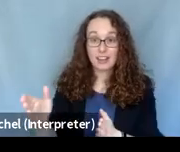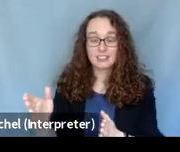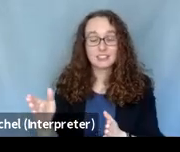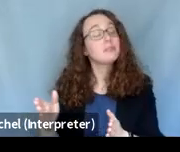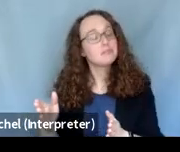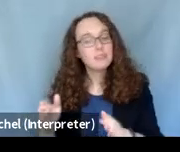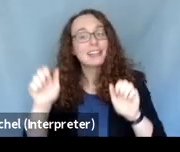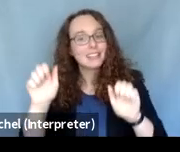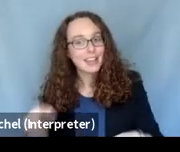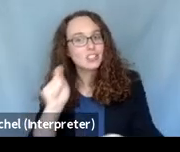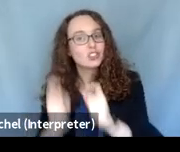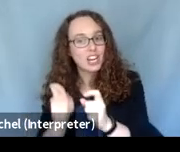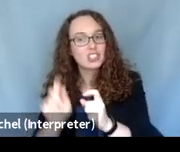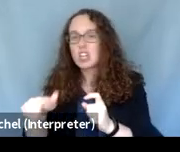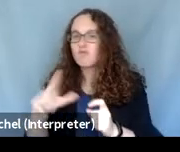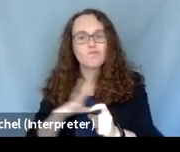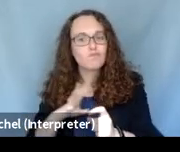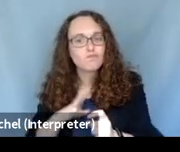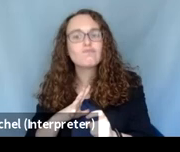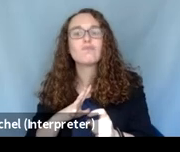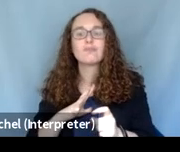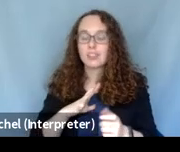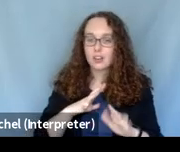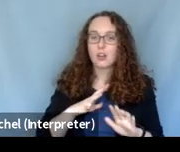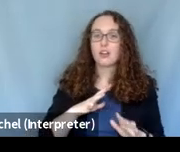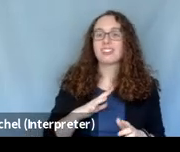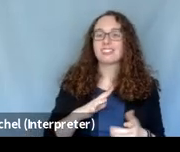and there's nothing more exciting to having that little check mark.